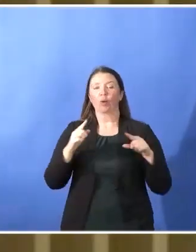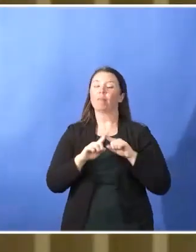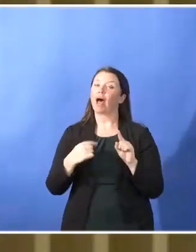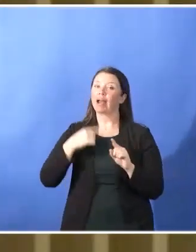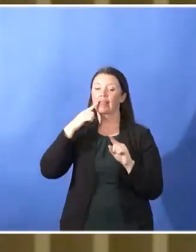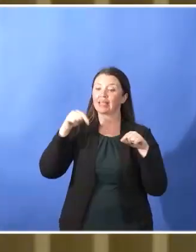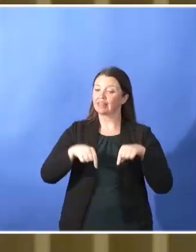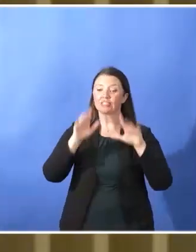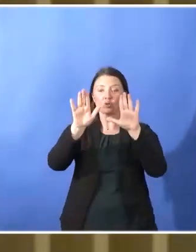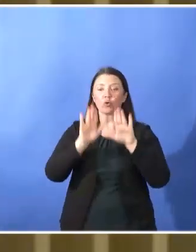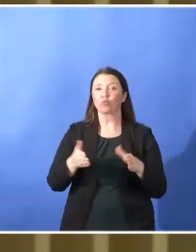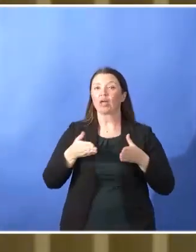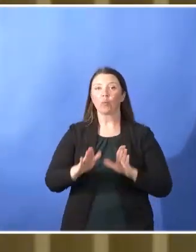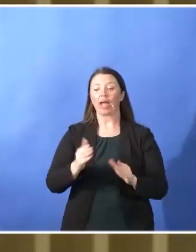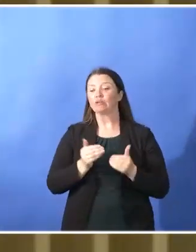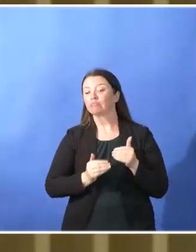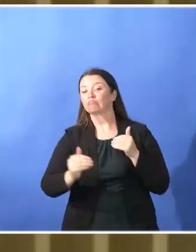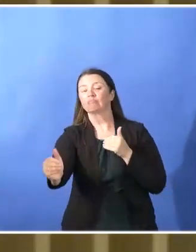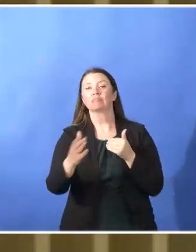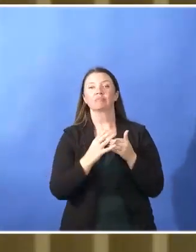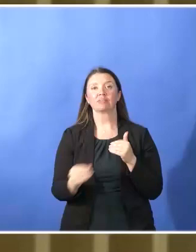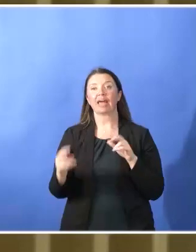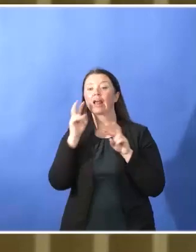THANK YOU.